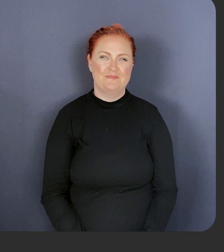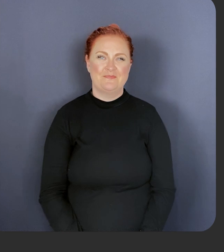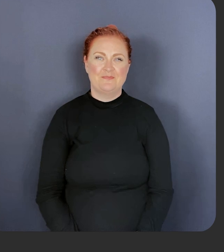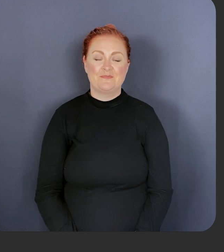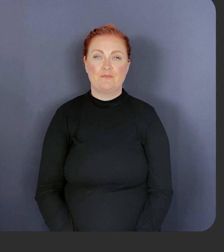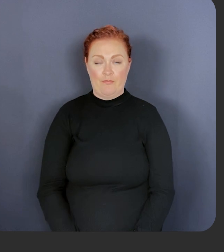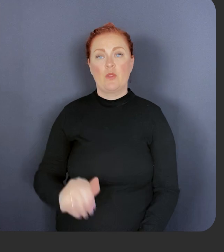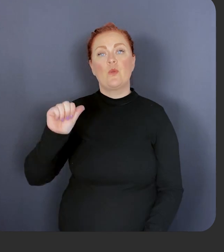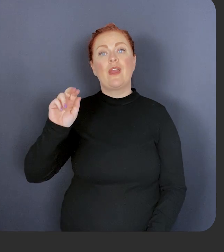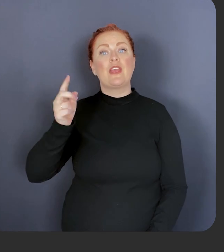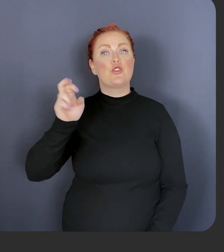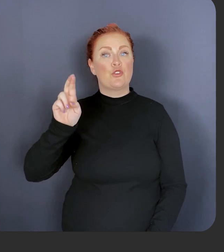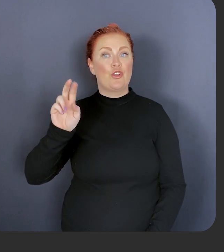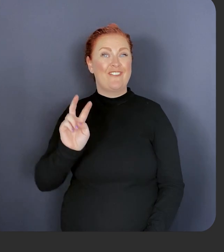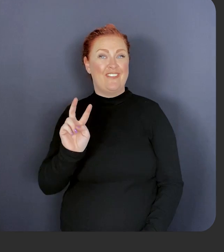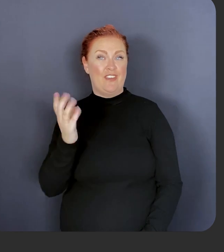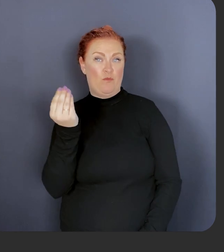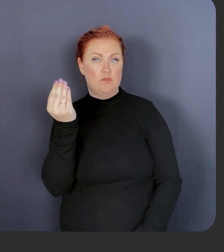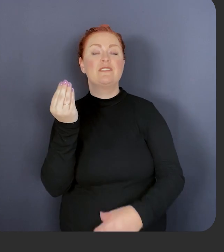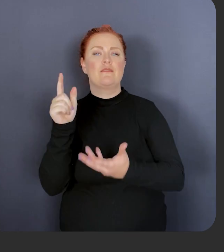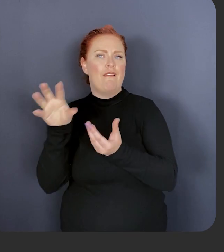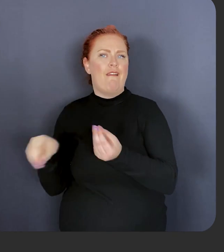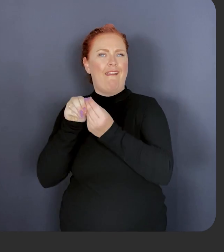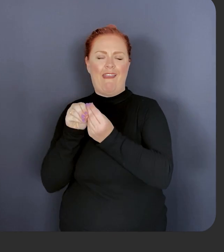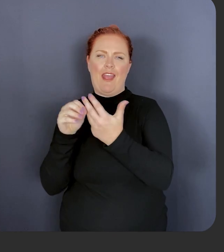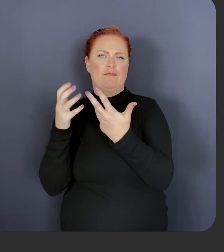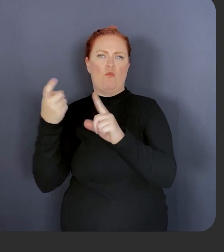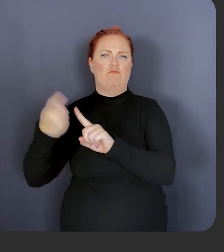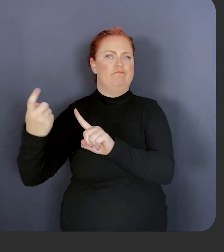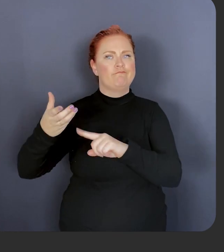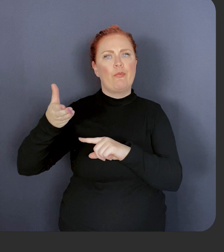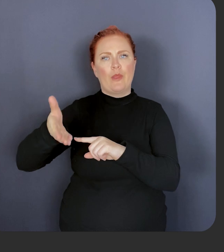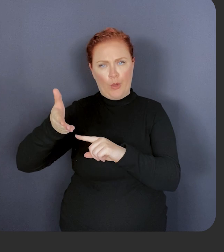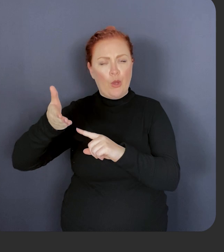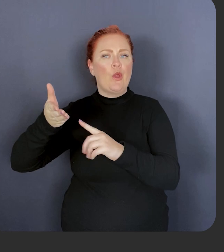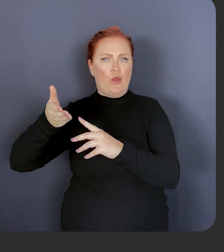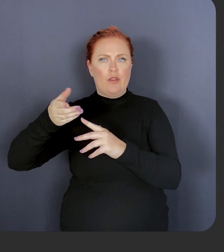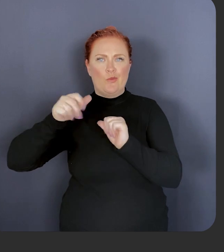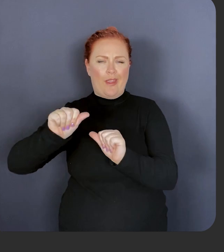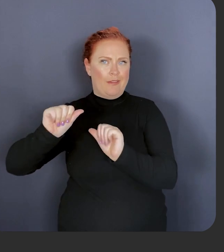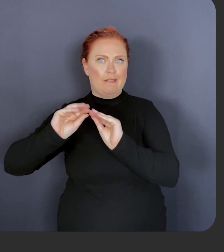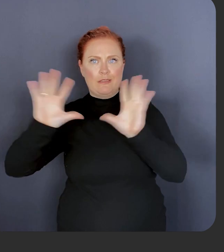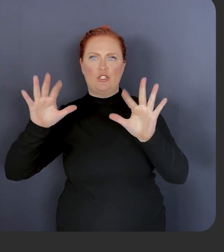So in Angular v14, the router added a built-in method to define unique page titles out of the box.